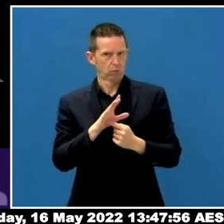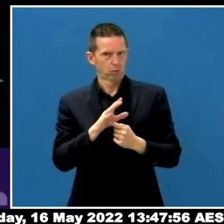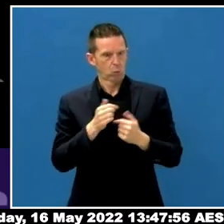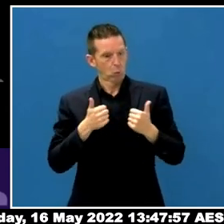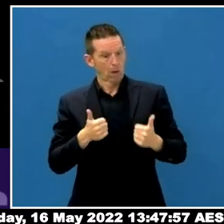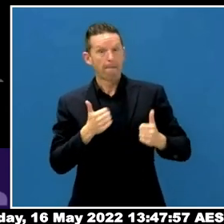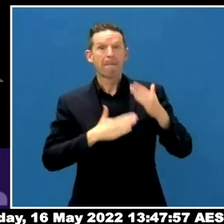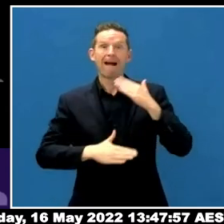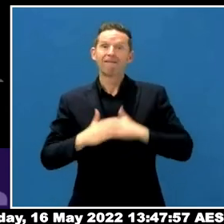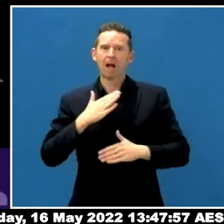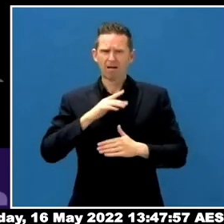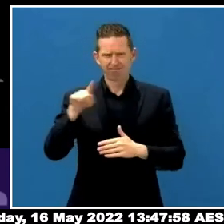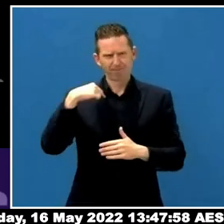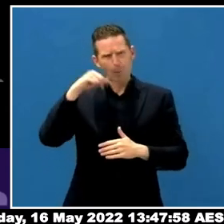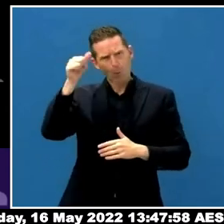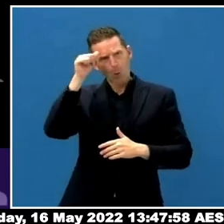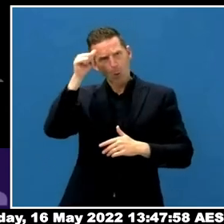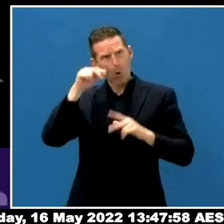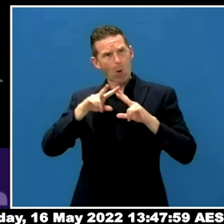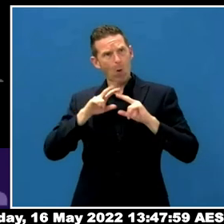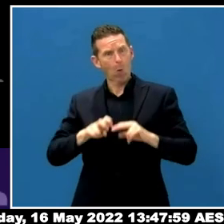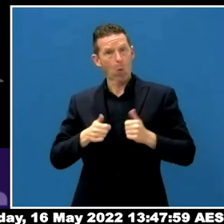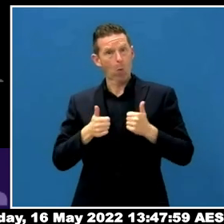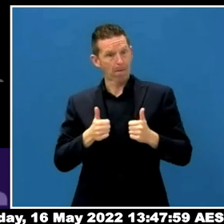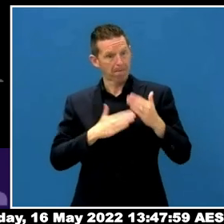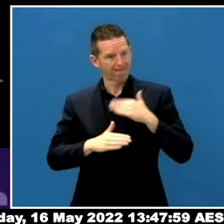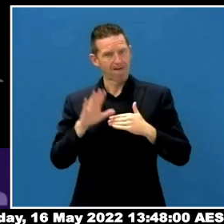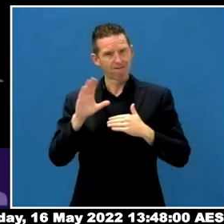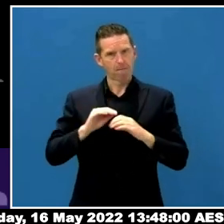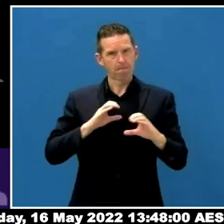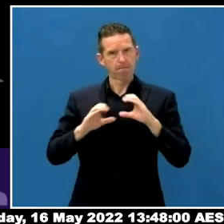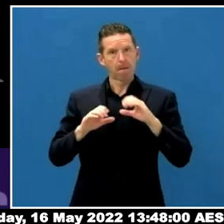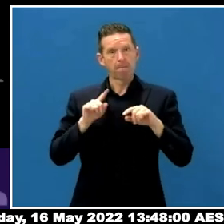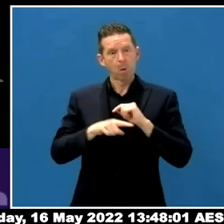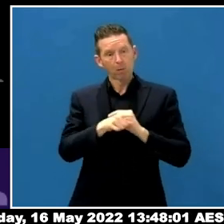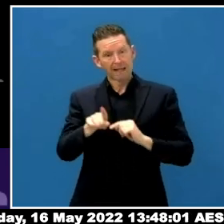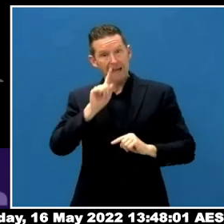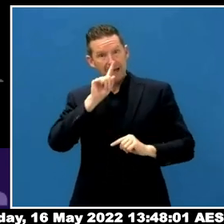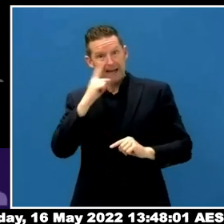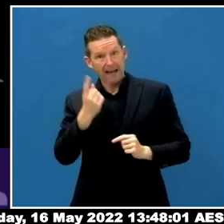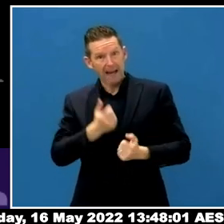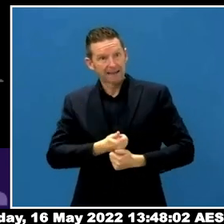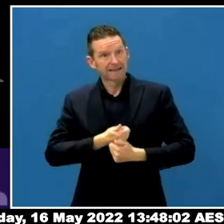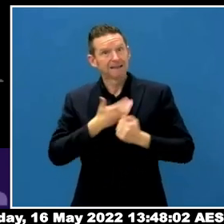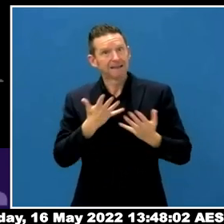A lot of behaviours are caused because their needs and wants aren't met, and that's due to